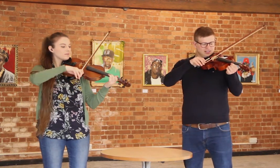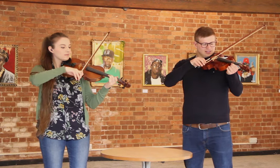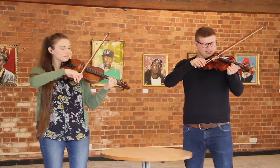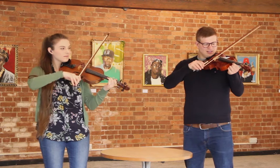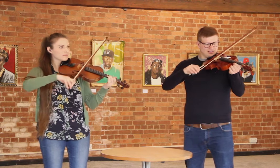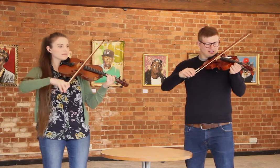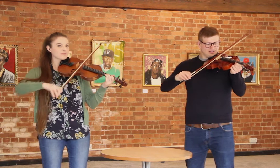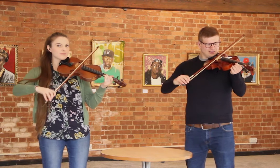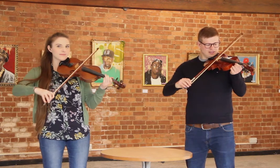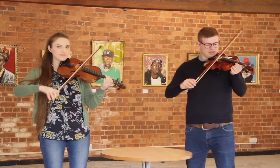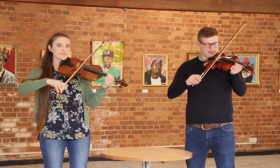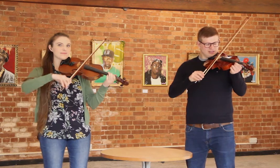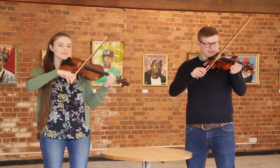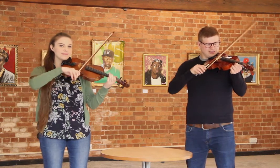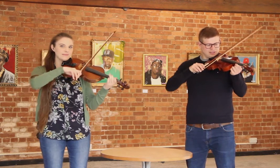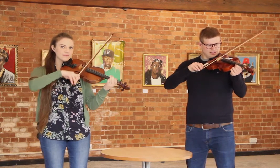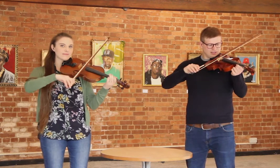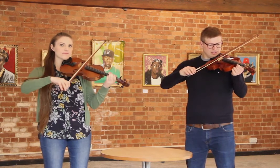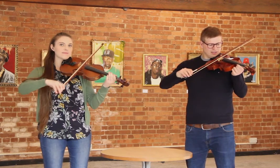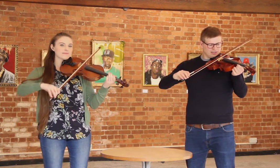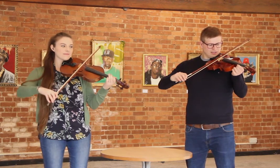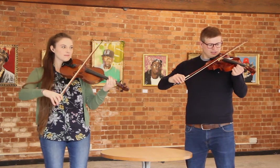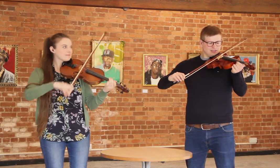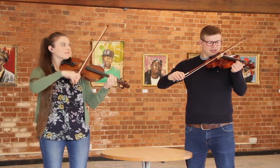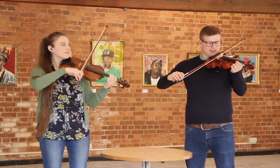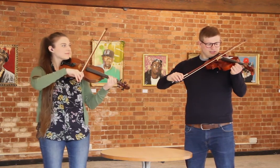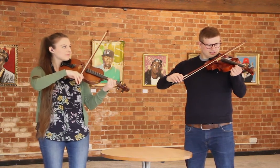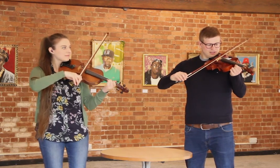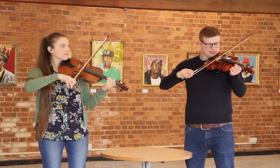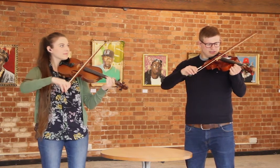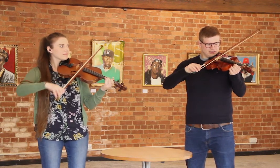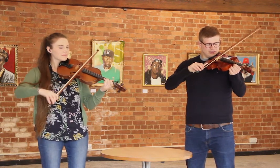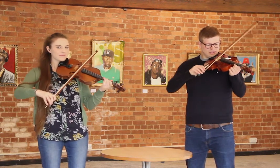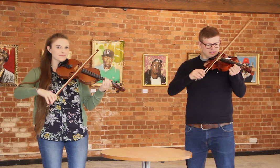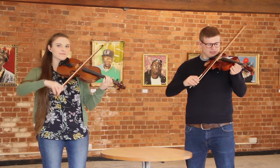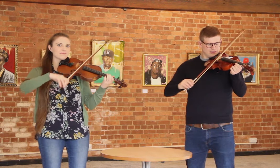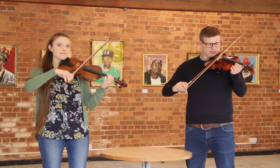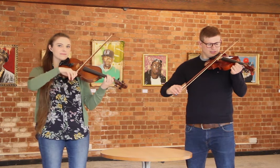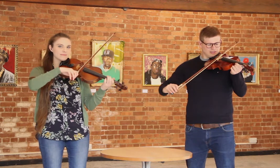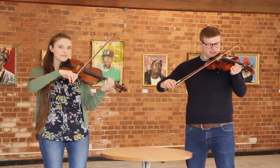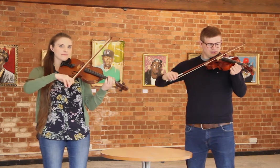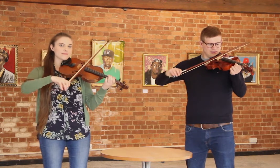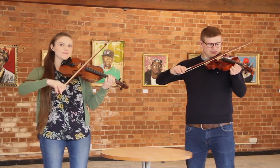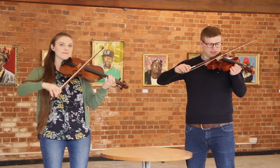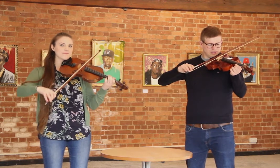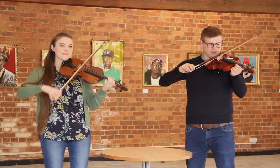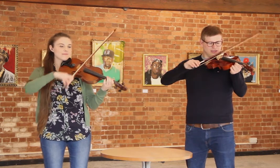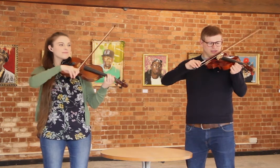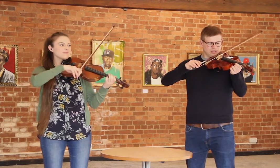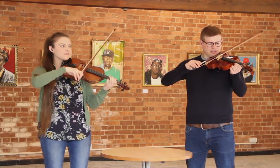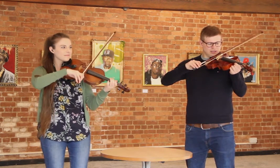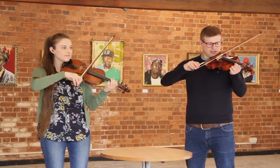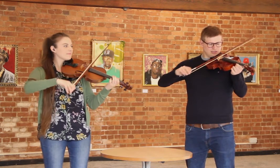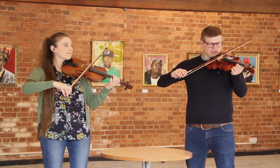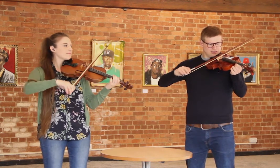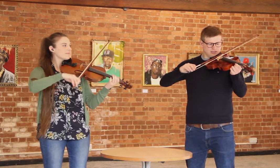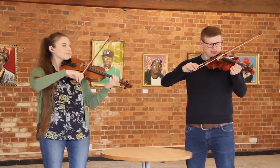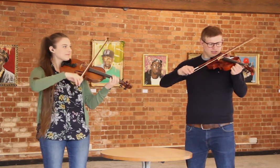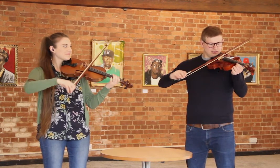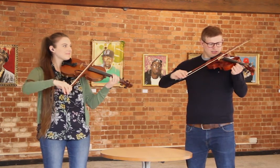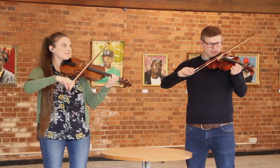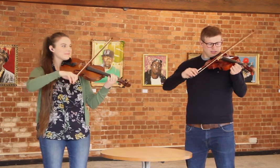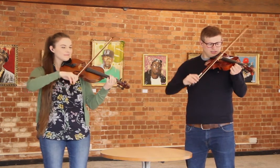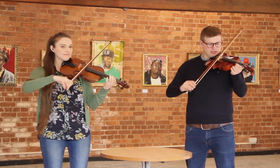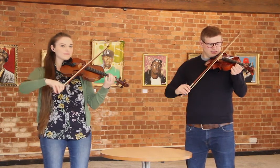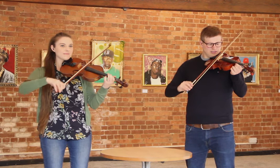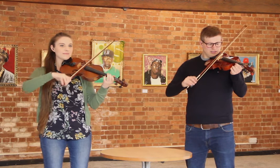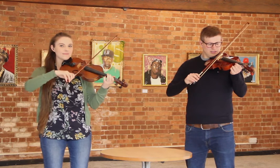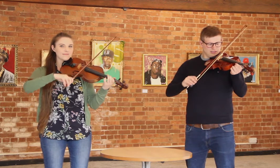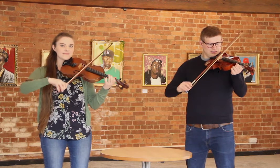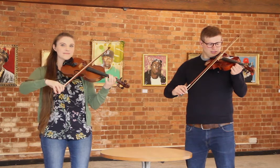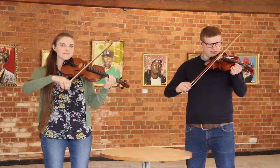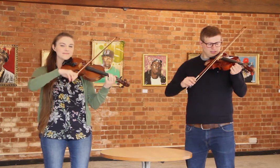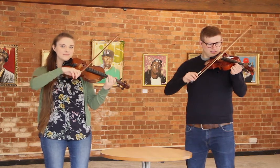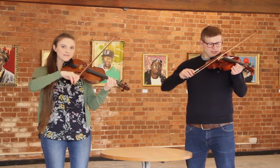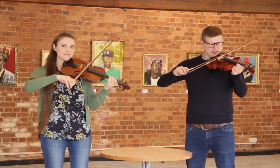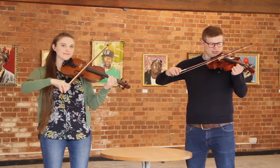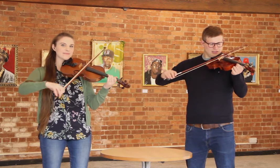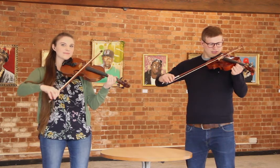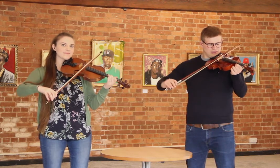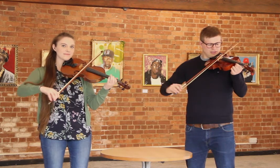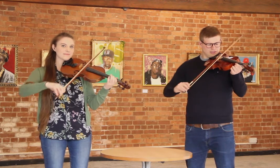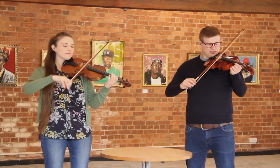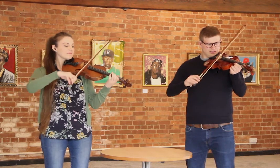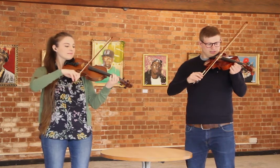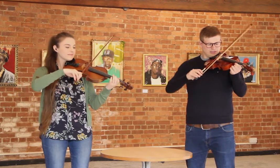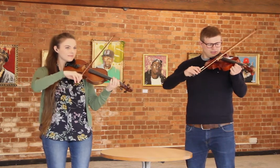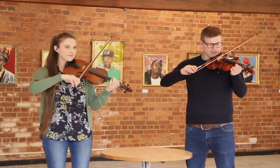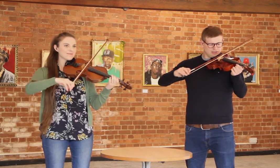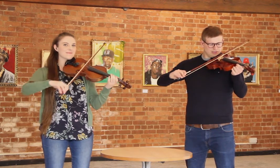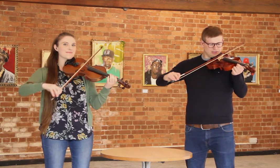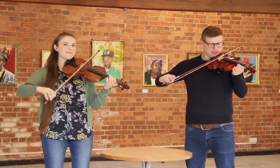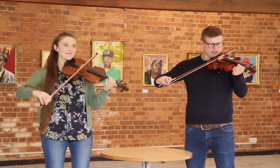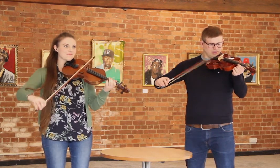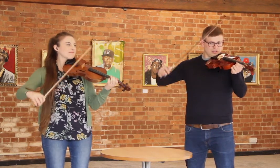SEAN PLAYS THE PATTERN ELOISE PLAYS THE MELODY - HOT CROSS BUNS!